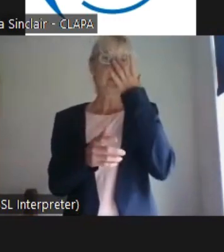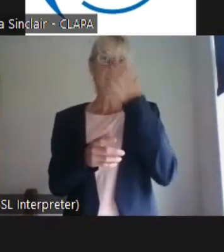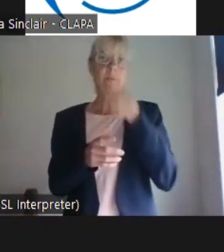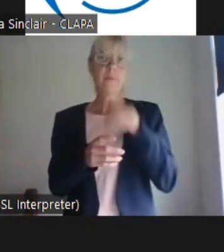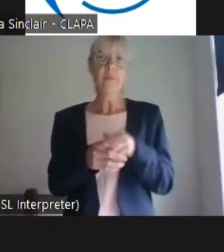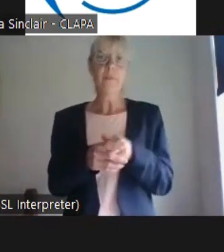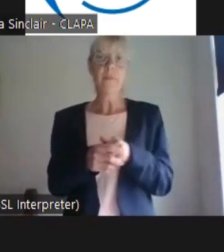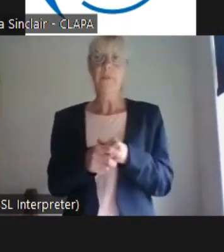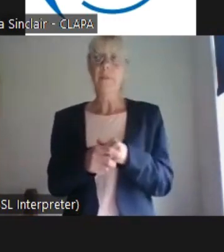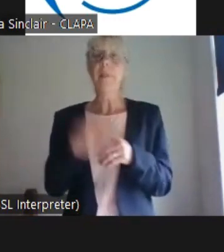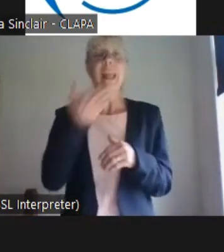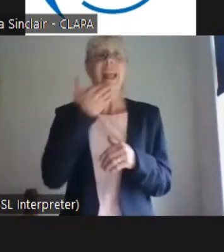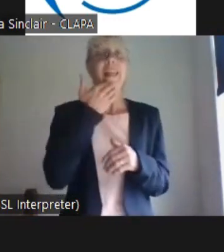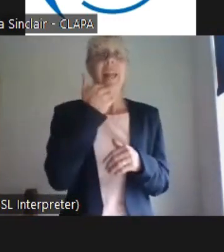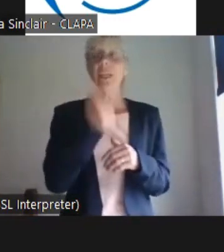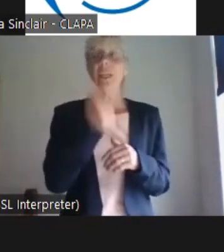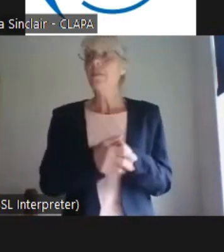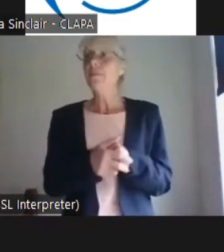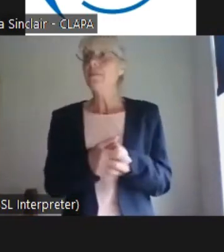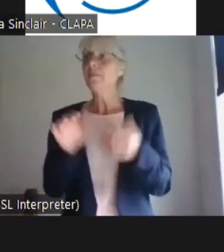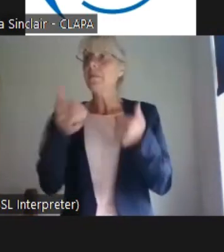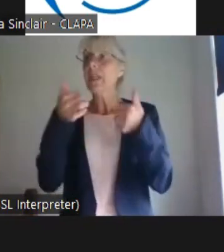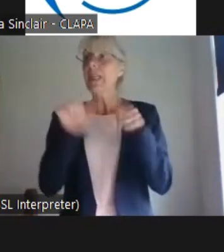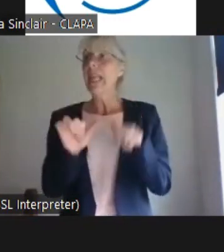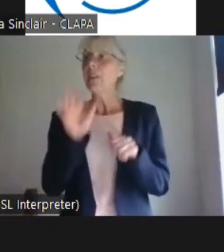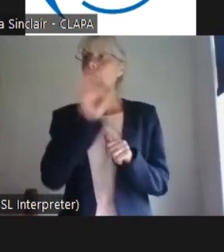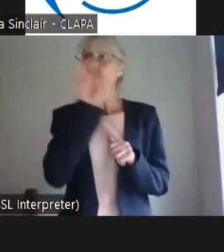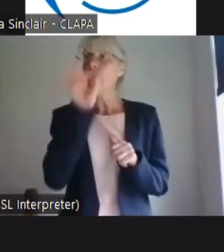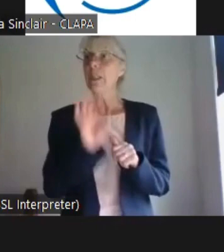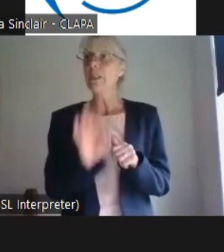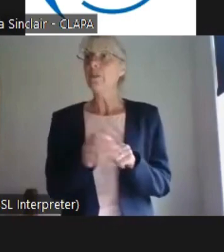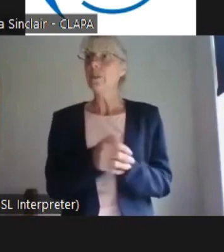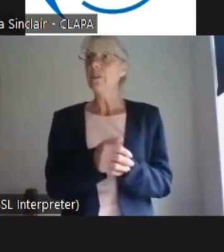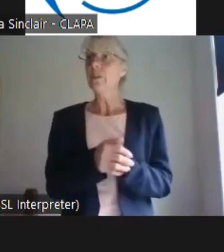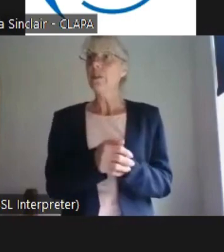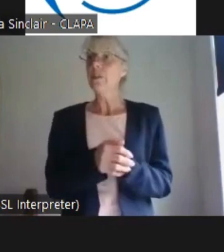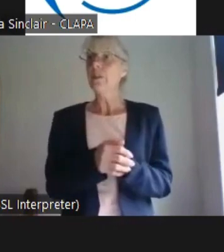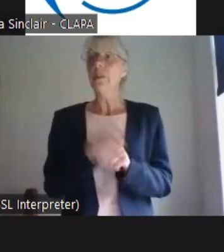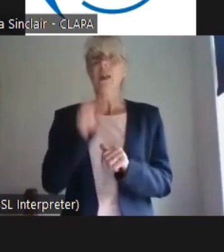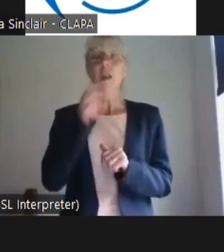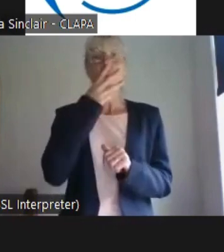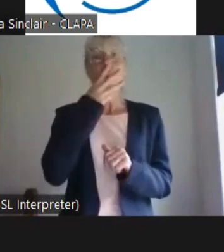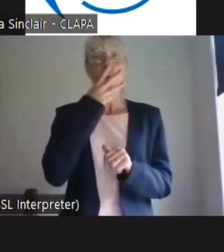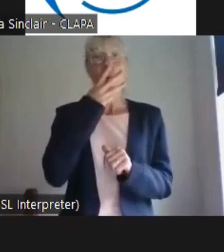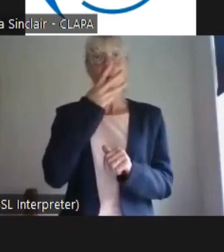thank you uh the next question uh my three-year-old has been born with bilateral cleft